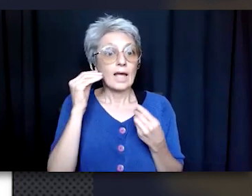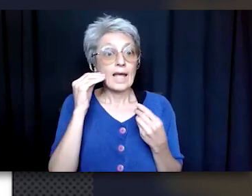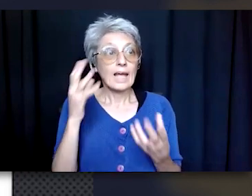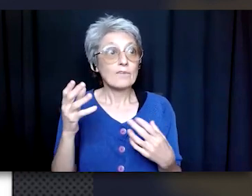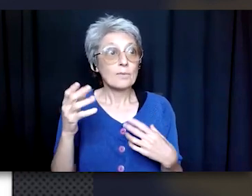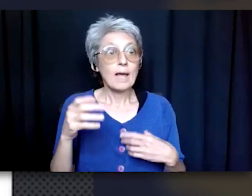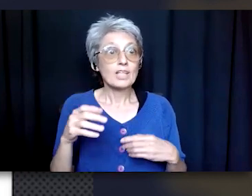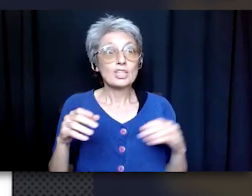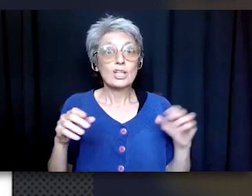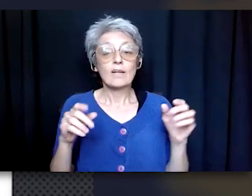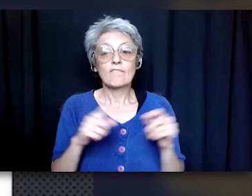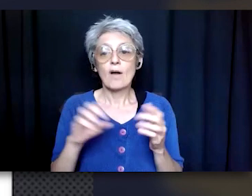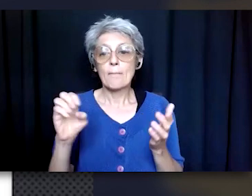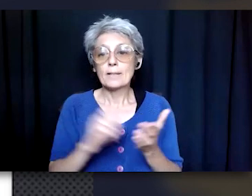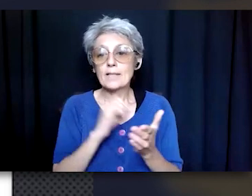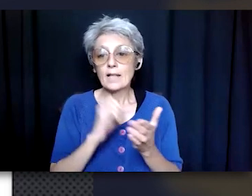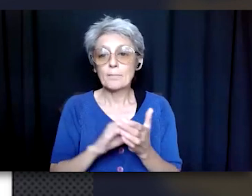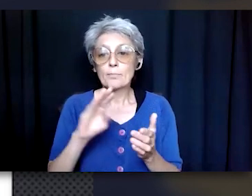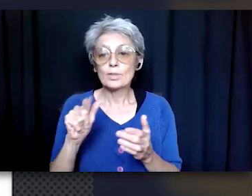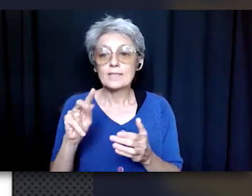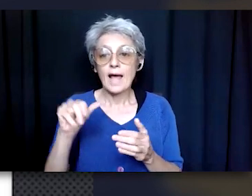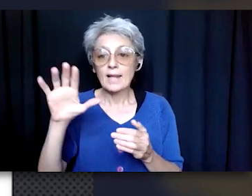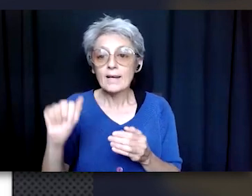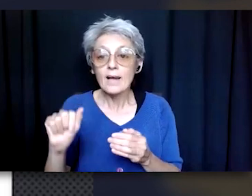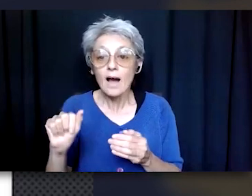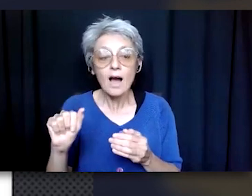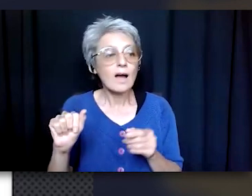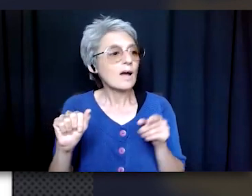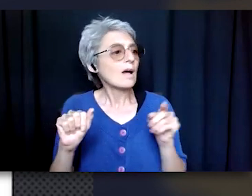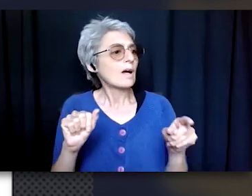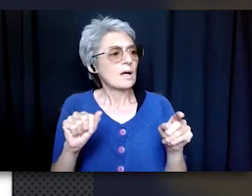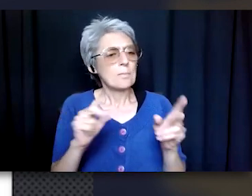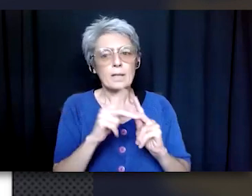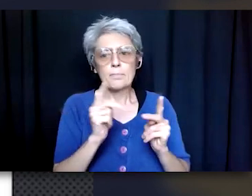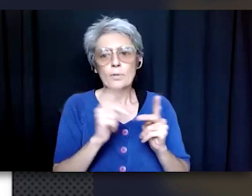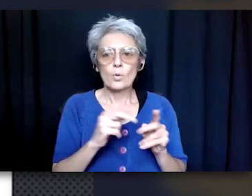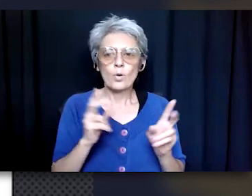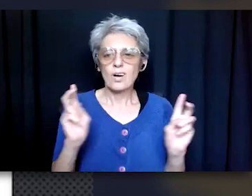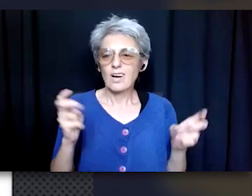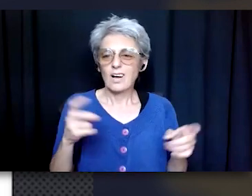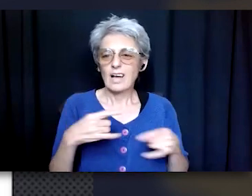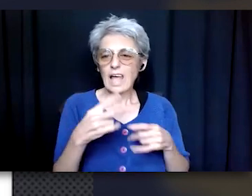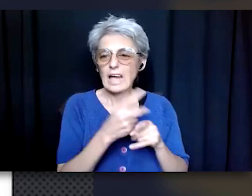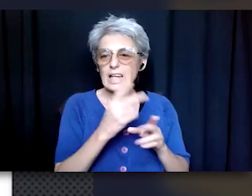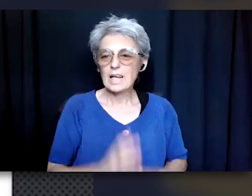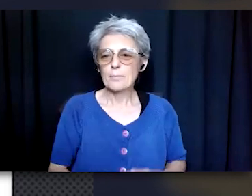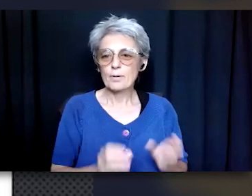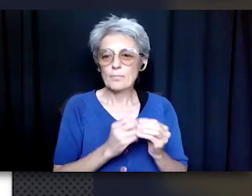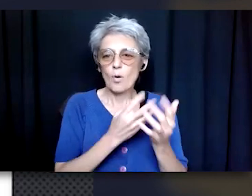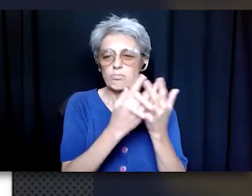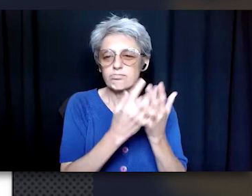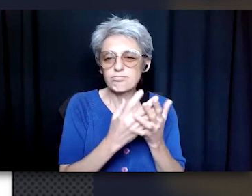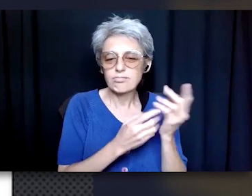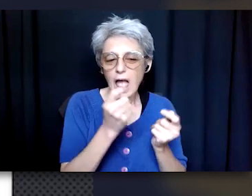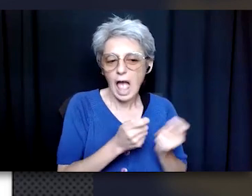and other gate-kept official sources, we too, us mere people clapping on the side of the road,